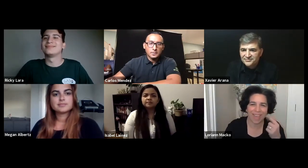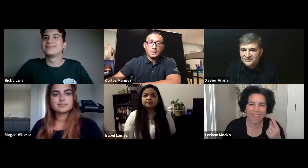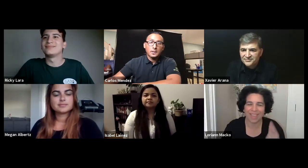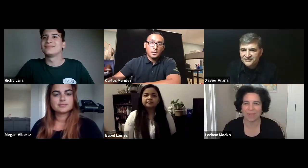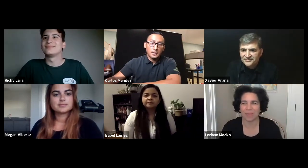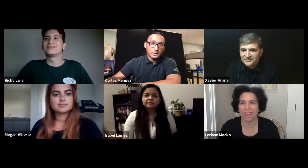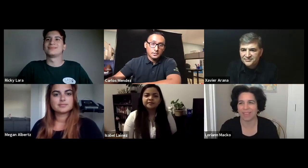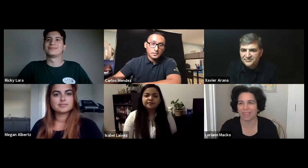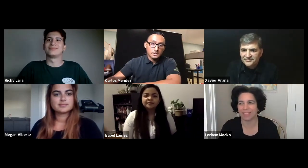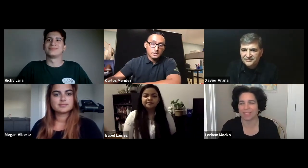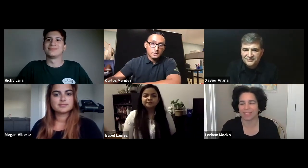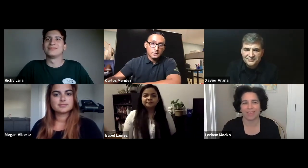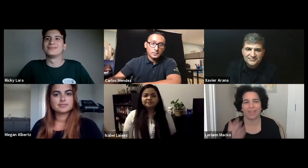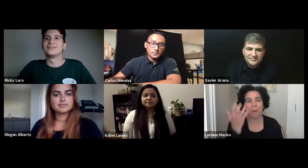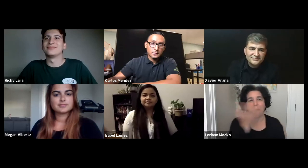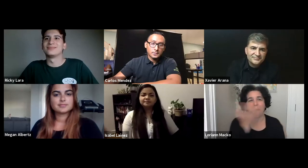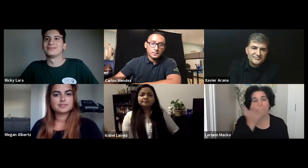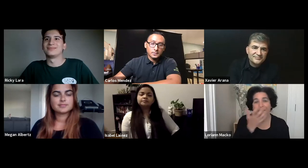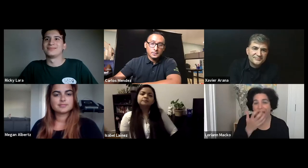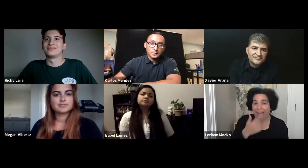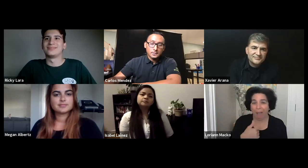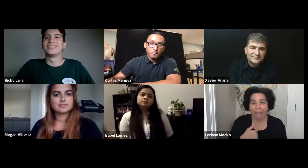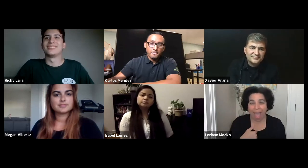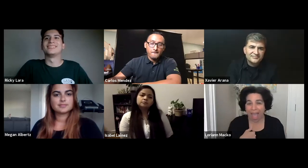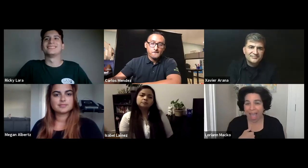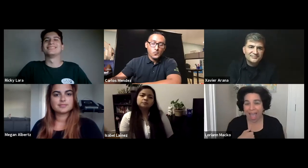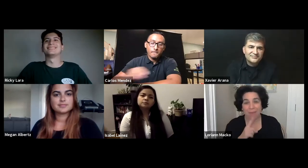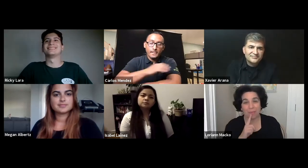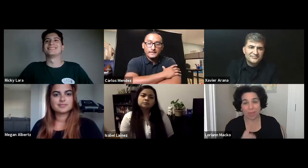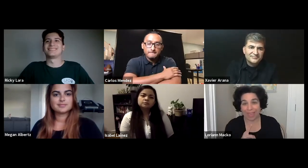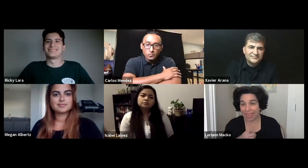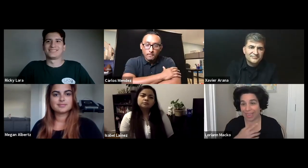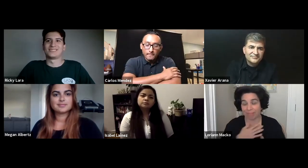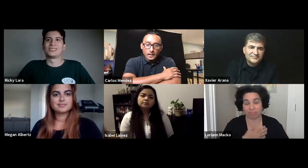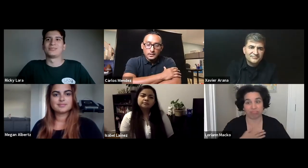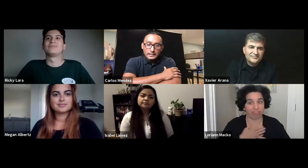Loriann: Hello, everyone. Wow!